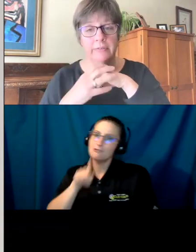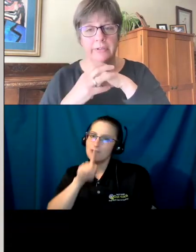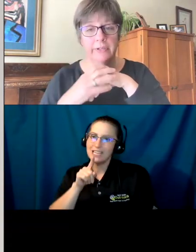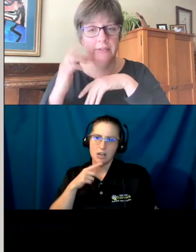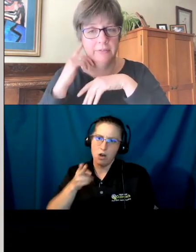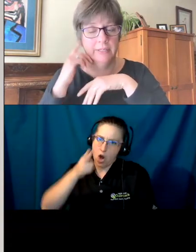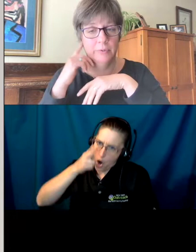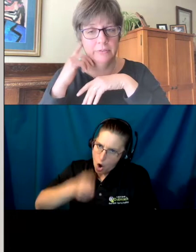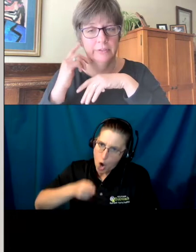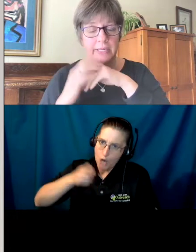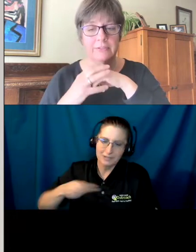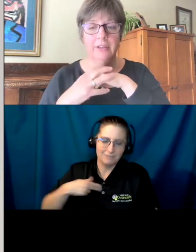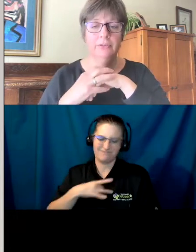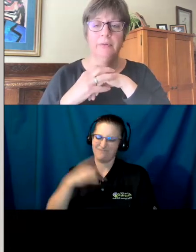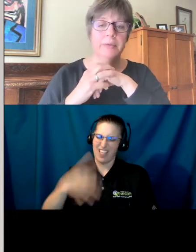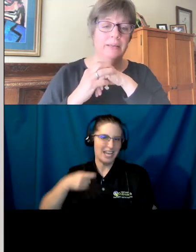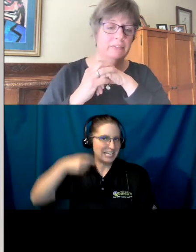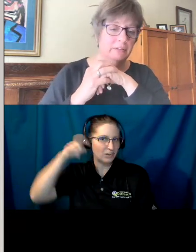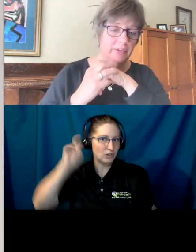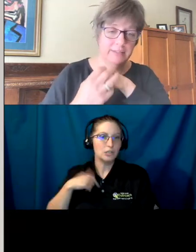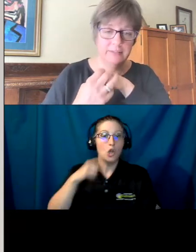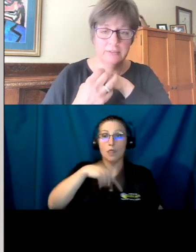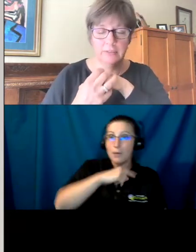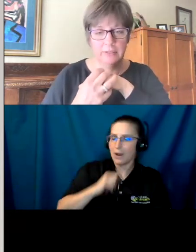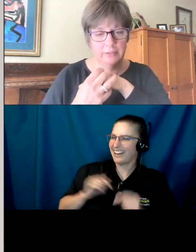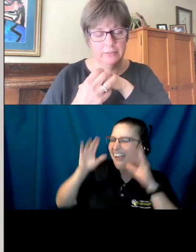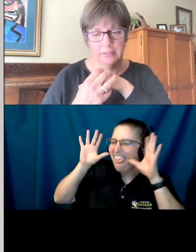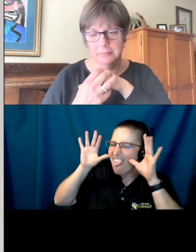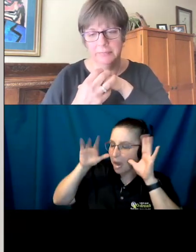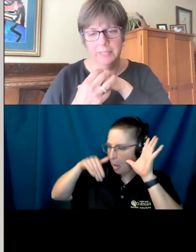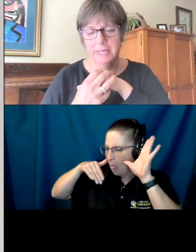of hearing and doesn't like to wear his hearing aids. So they were making silly faces to make